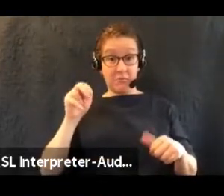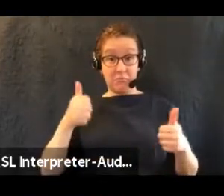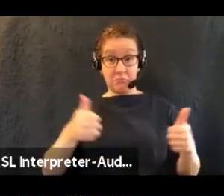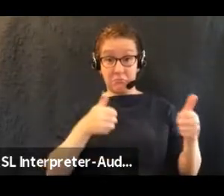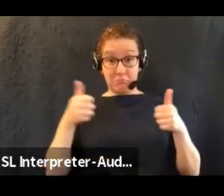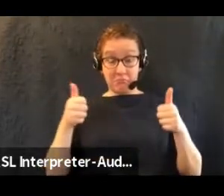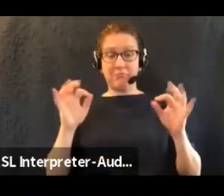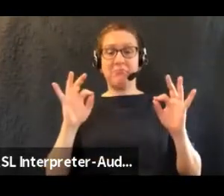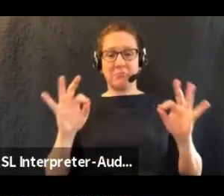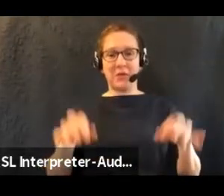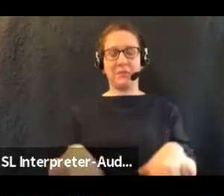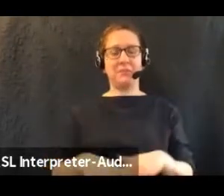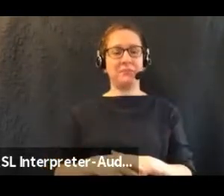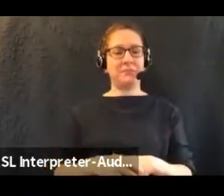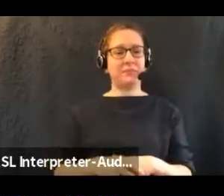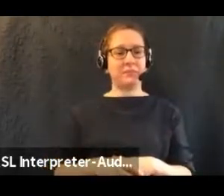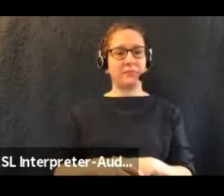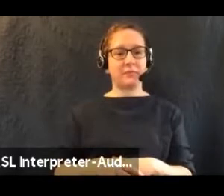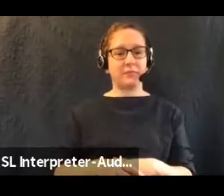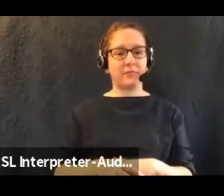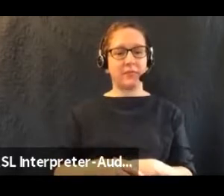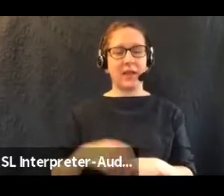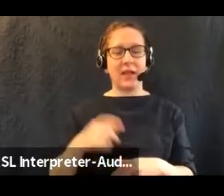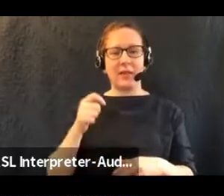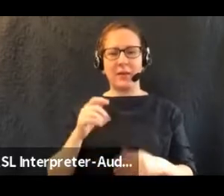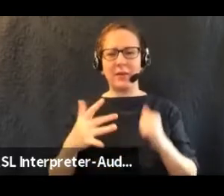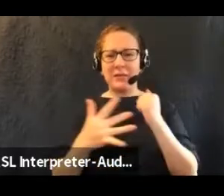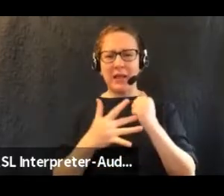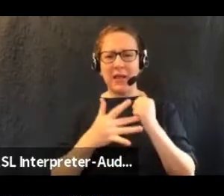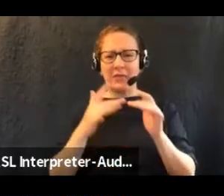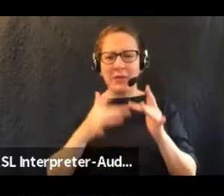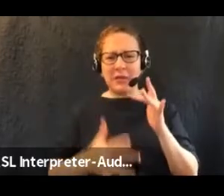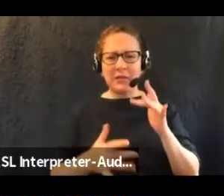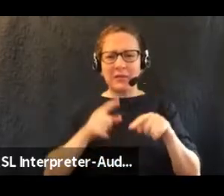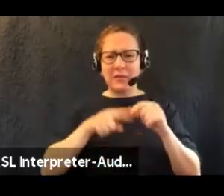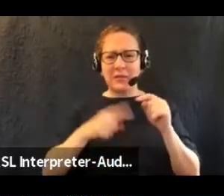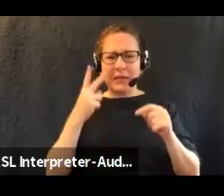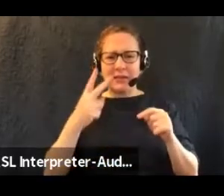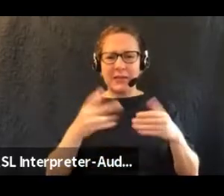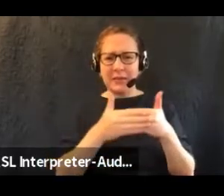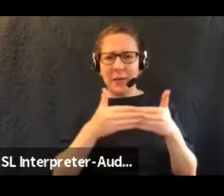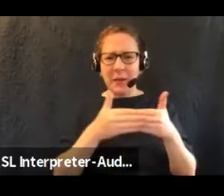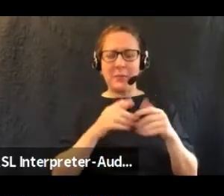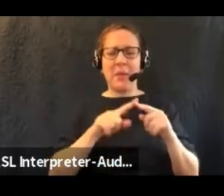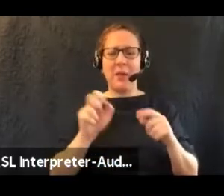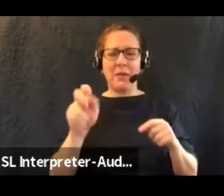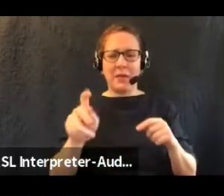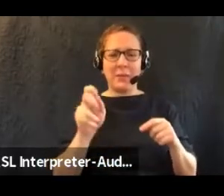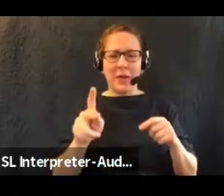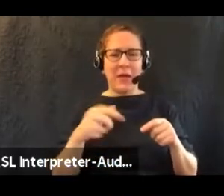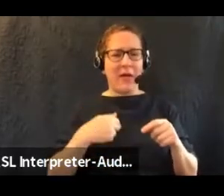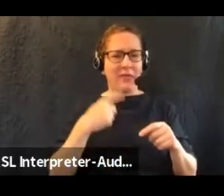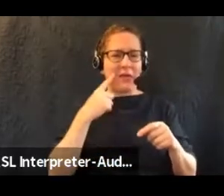All right, of course, there's a little technology glitch. I can't see the slides, but that's okay, because I think I know what's on them, so I think